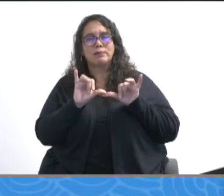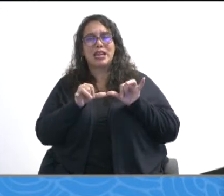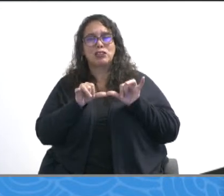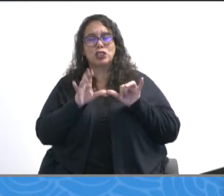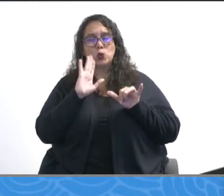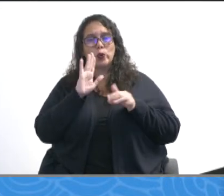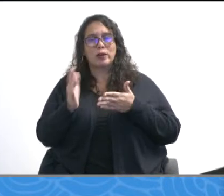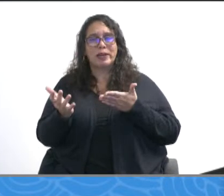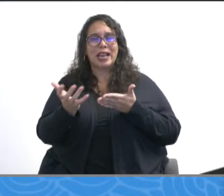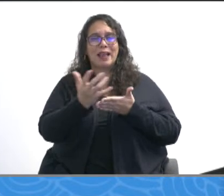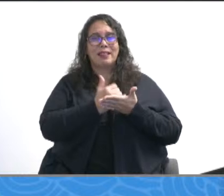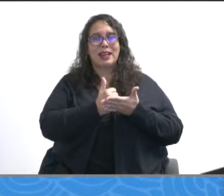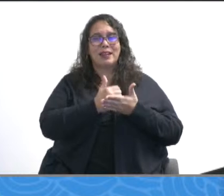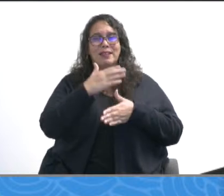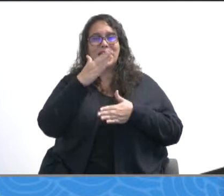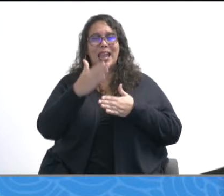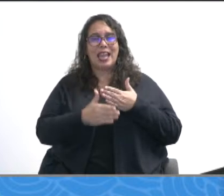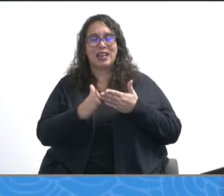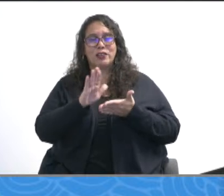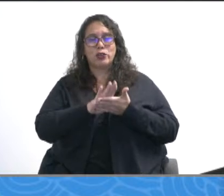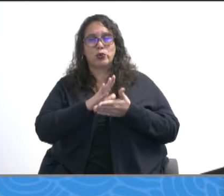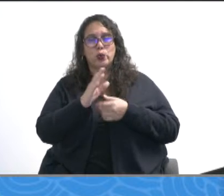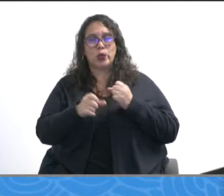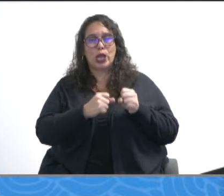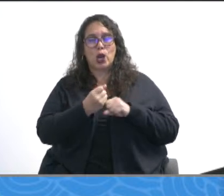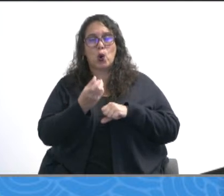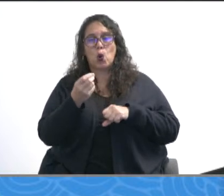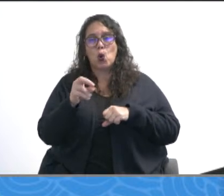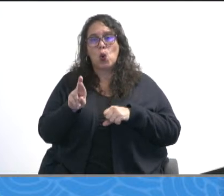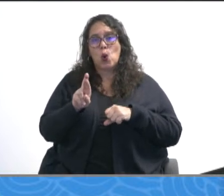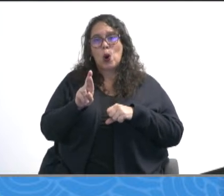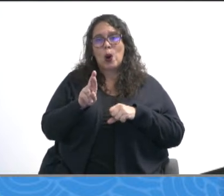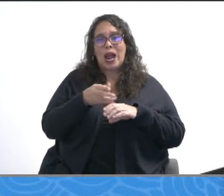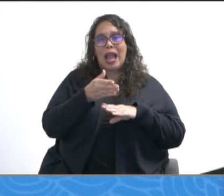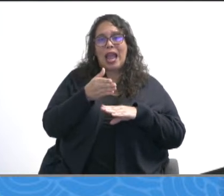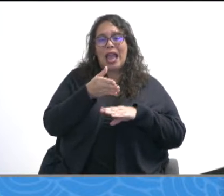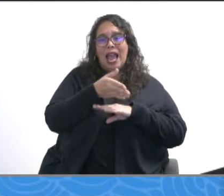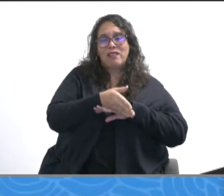or after they take their SPAC, students take their SPAC.